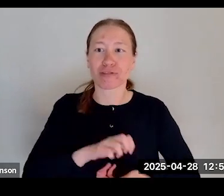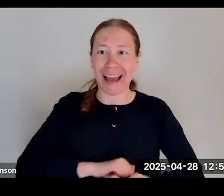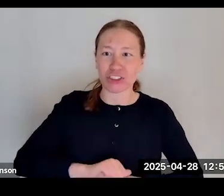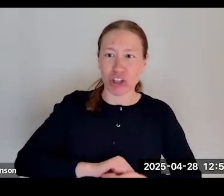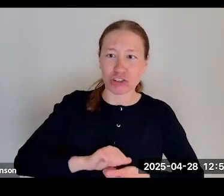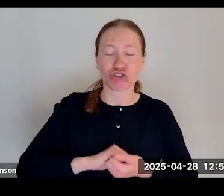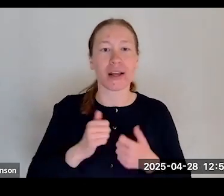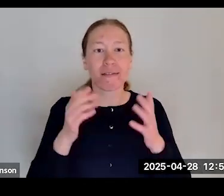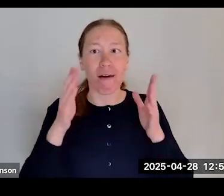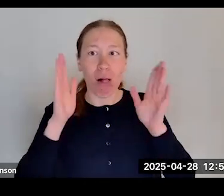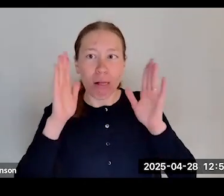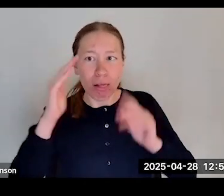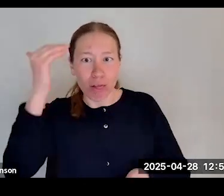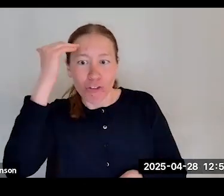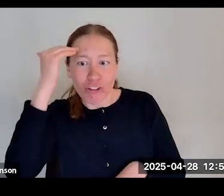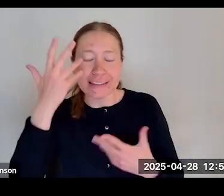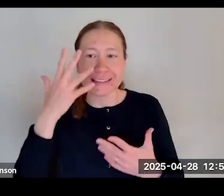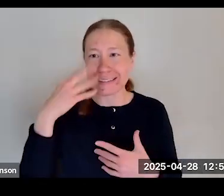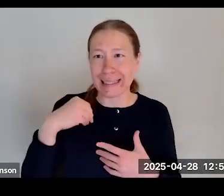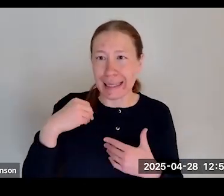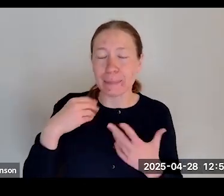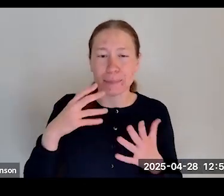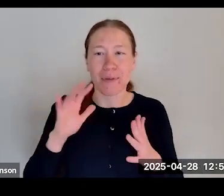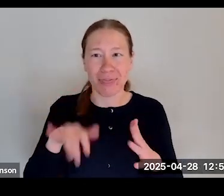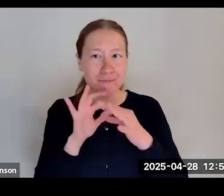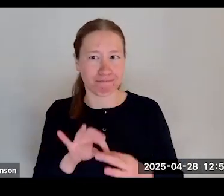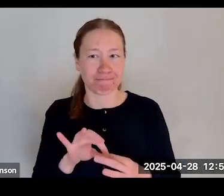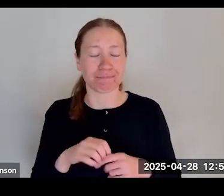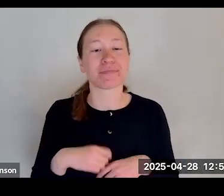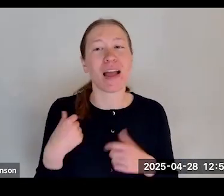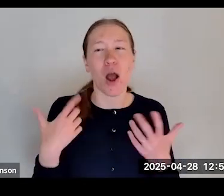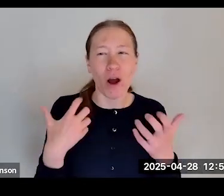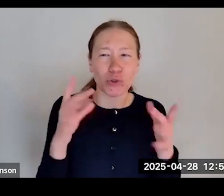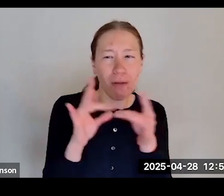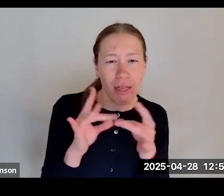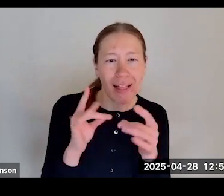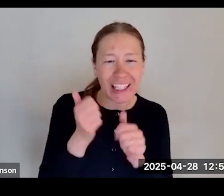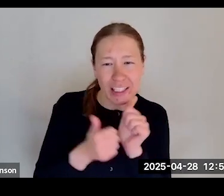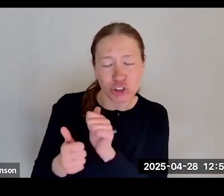and sleep patterns. I wanted to talk about all of these because brain injuries can be complex as some